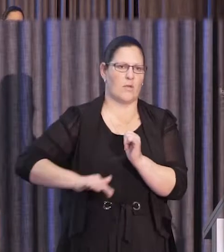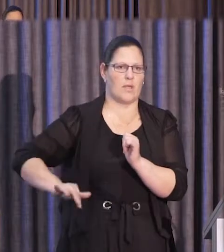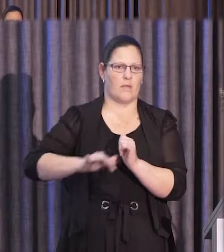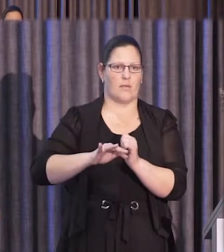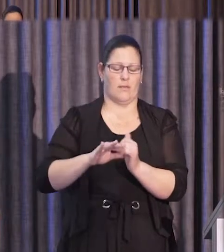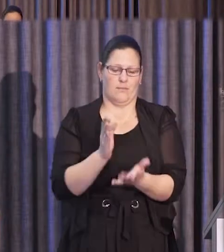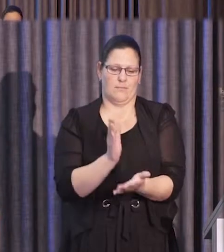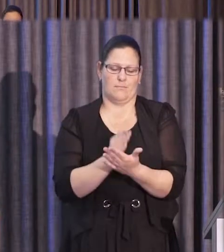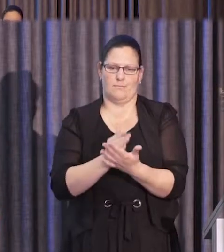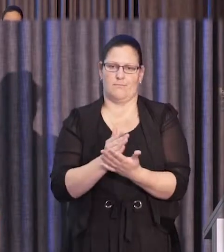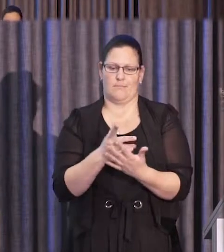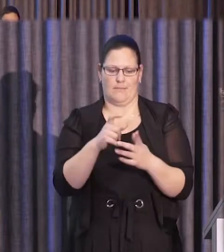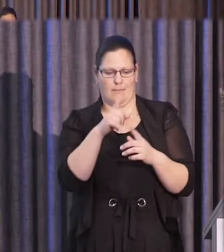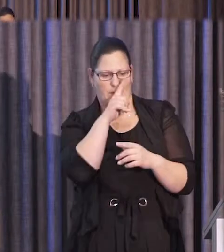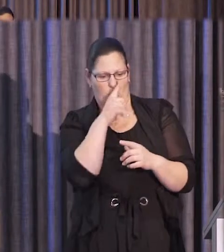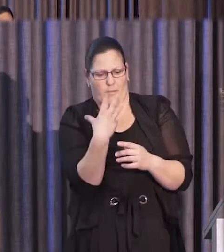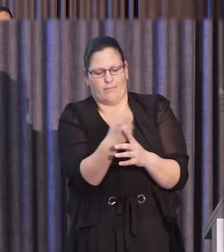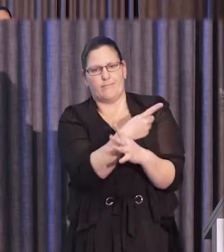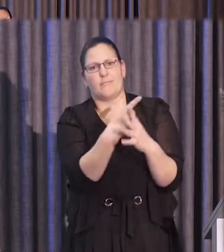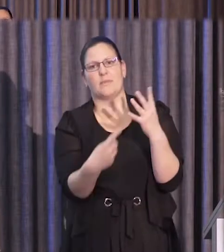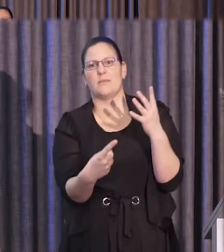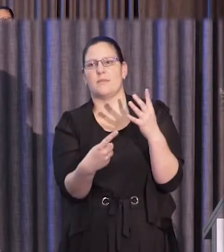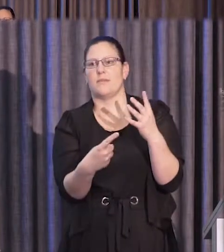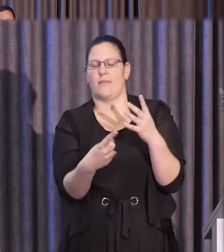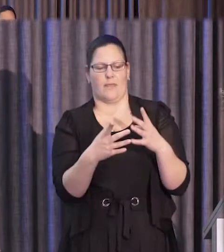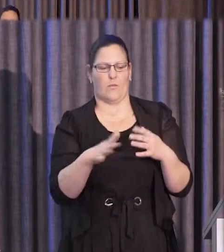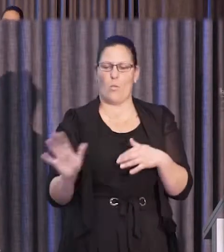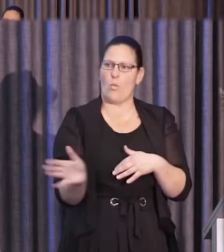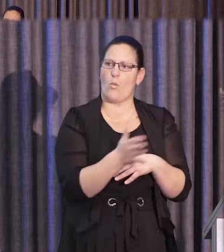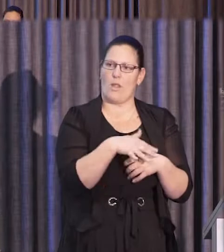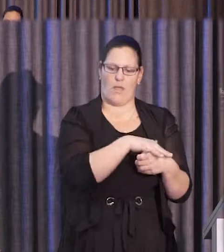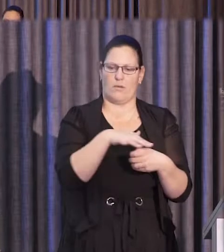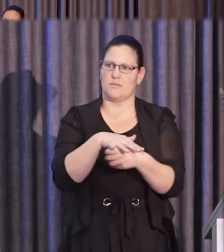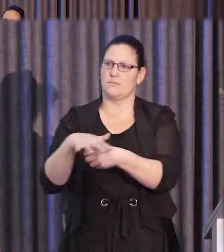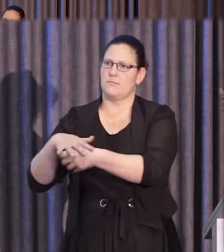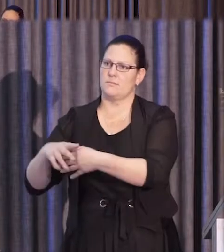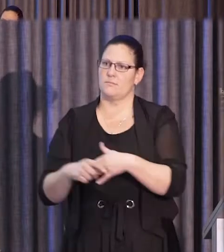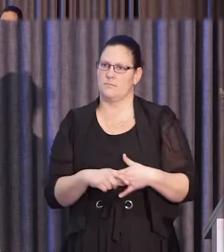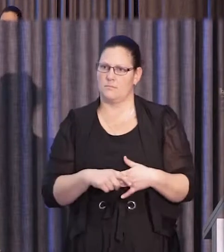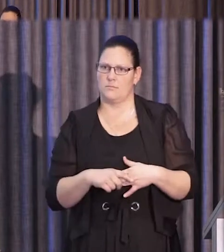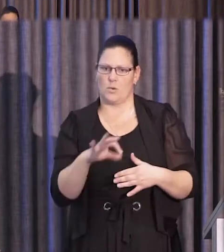across all those areas, (coughing) so one of my challenges to our staff is to remember